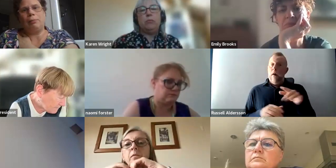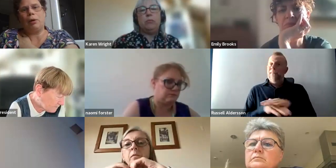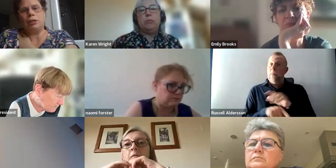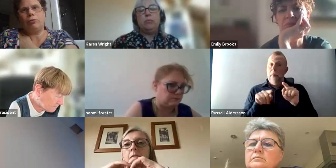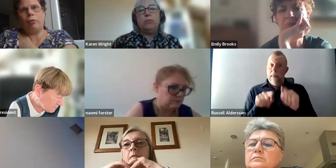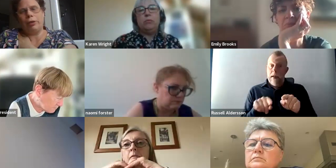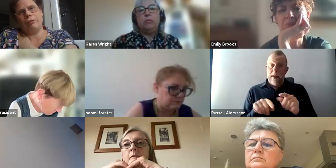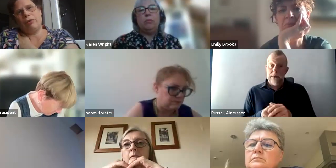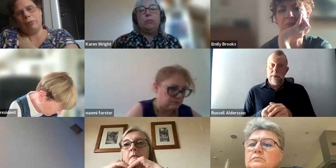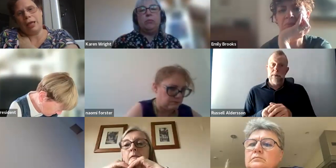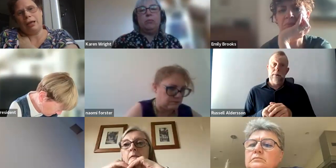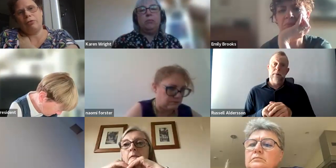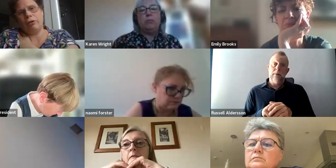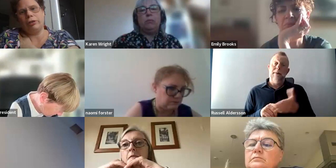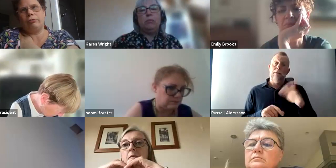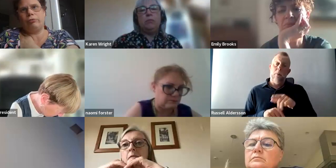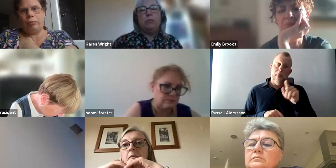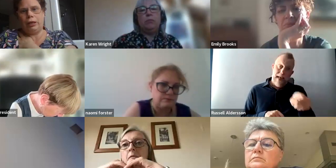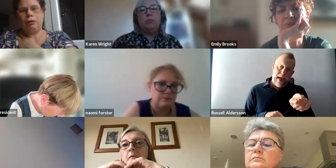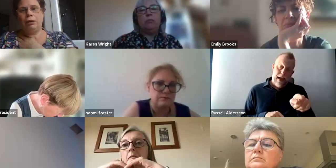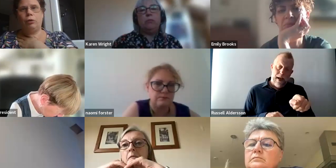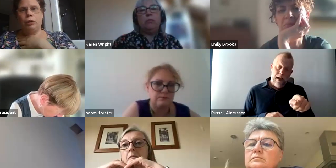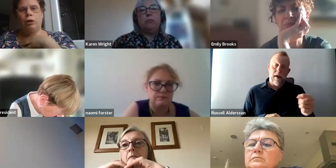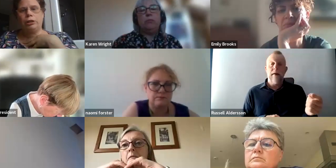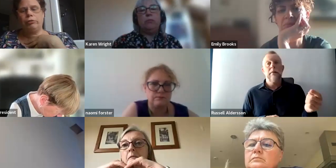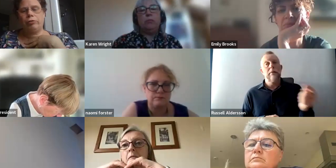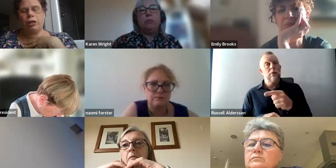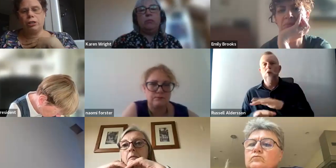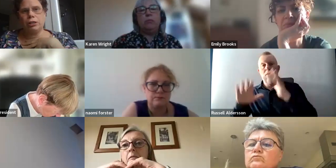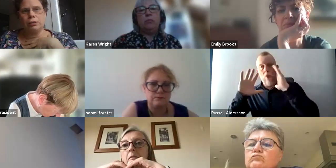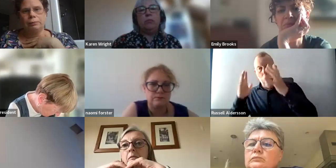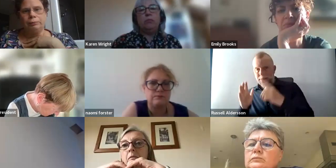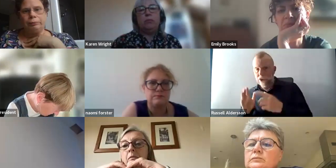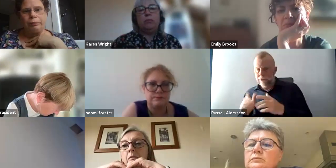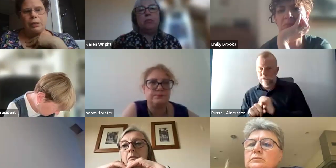signposted from there rather than from the audiology refreshers.